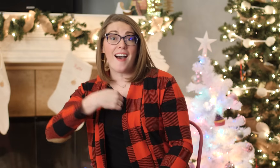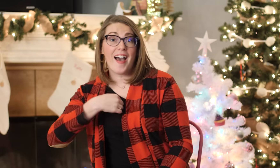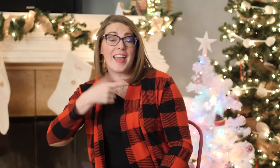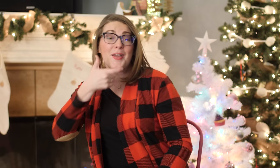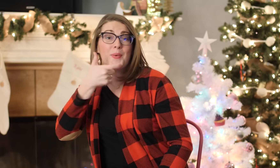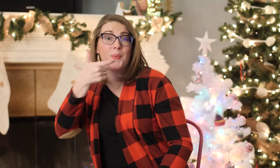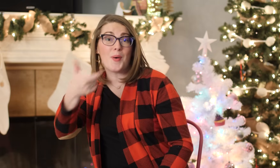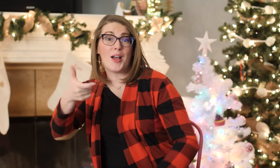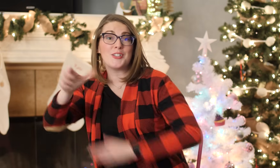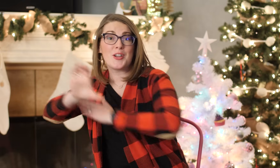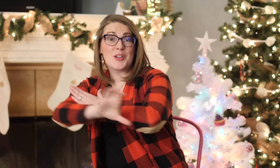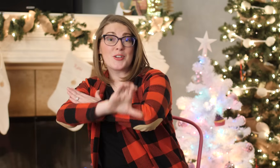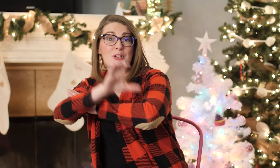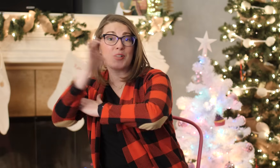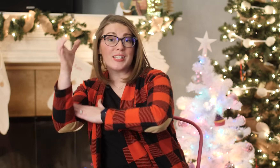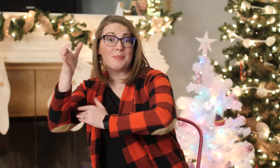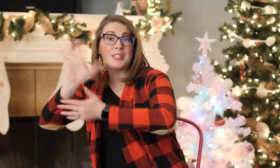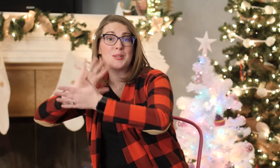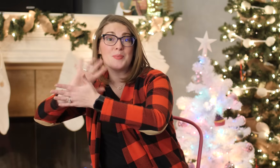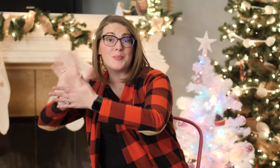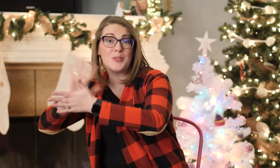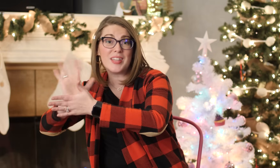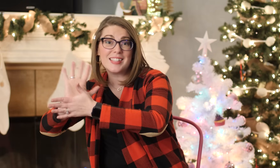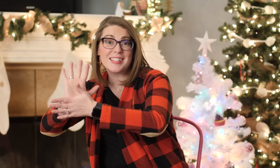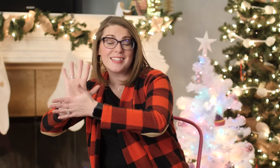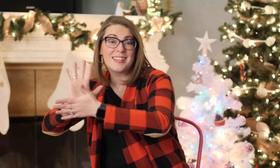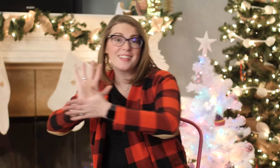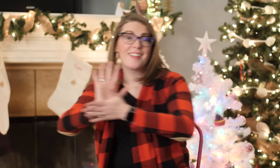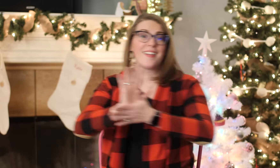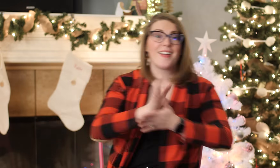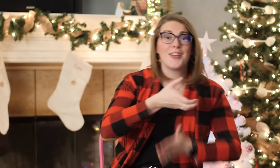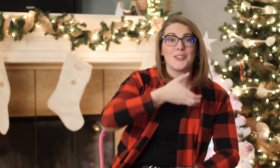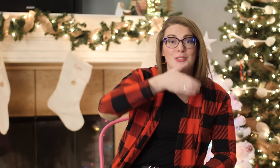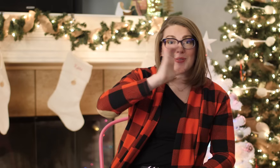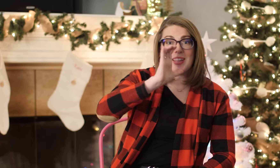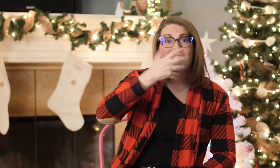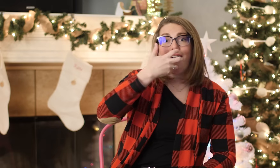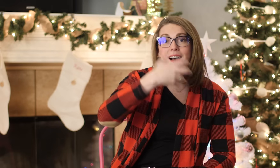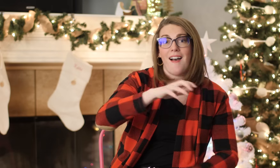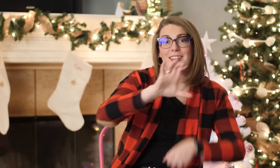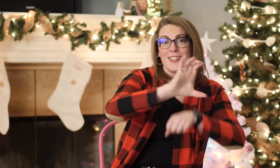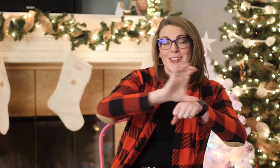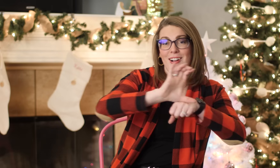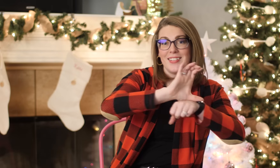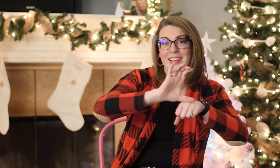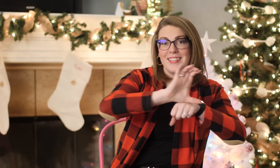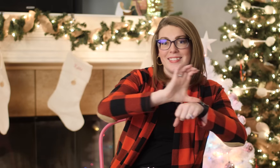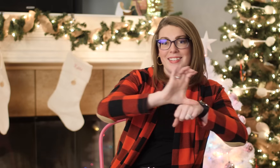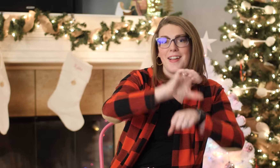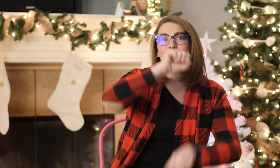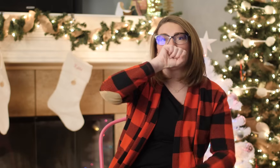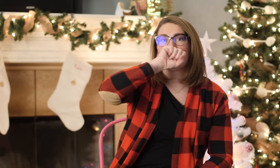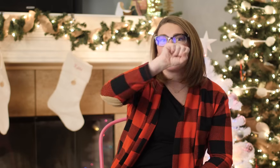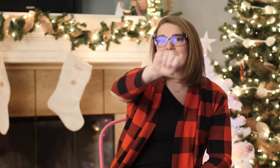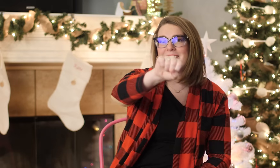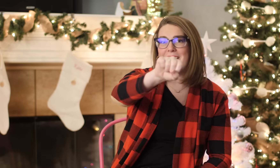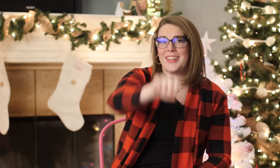I WATCH CHRISTMAS MOVIES DRINK HOT CHOCOLATE LOVE IT.